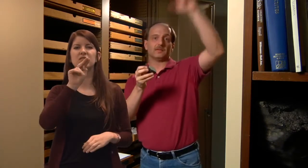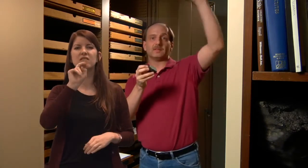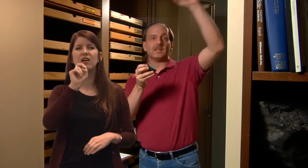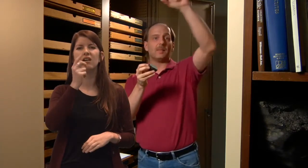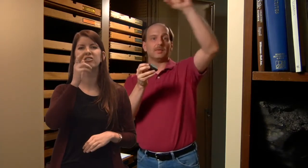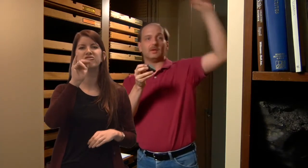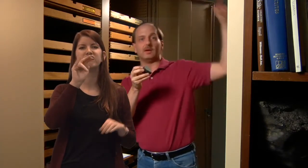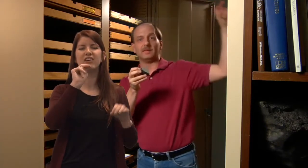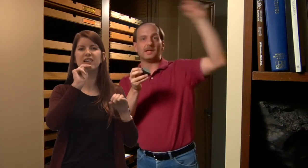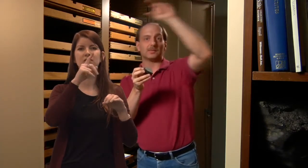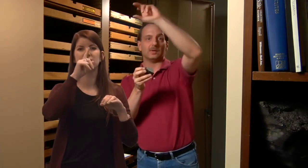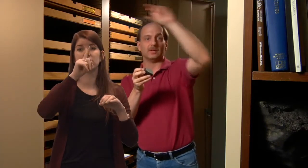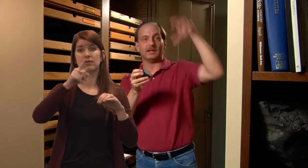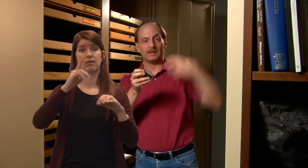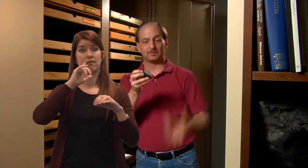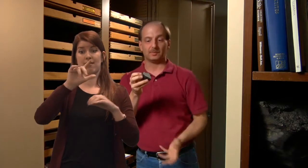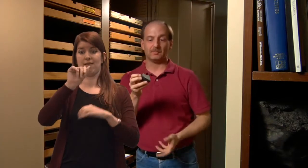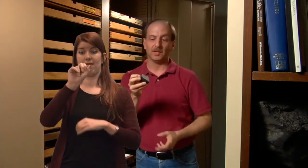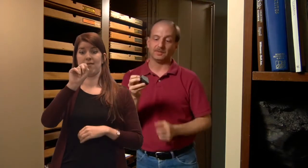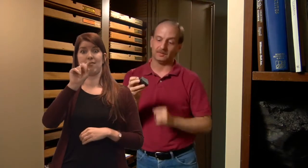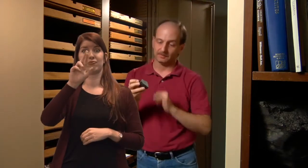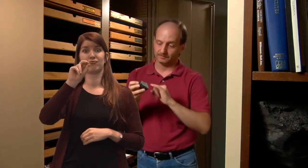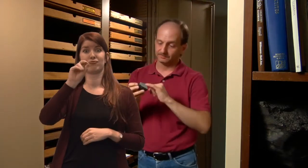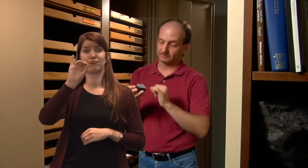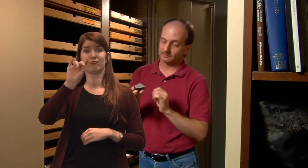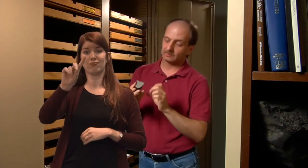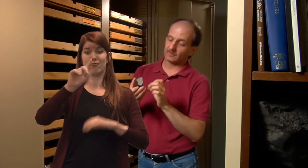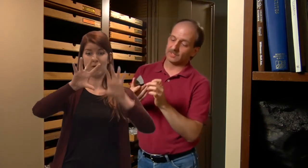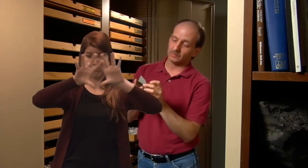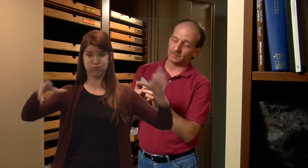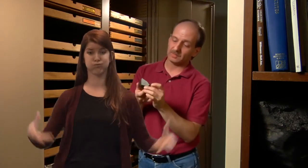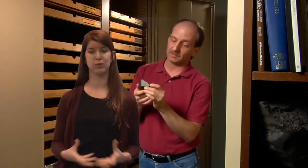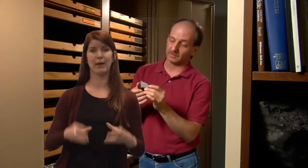very top of the asteroid after it's been melted. And that's one meteorite.